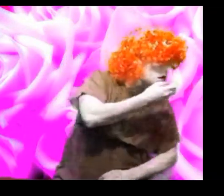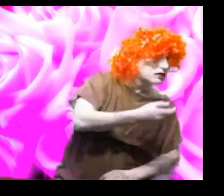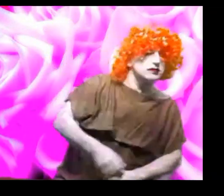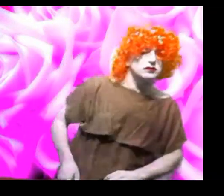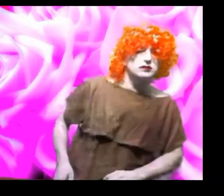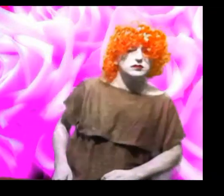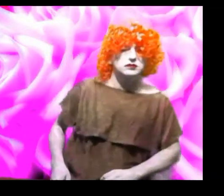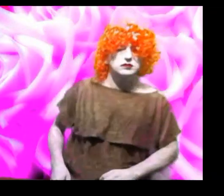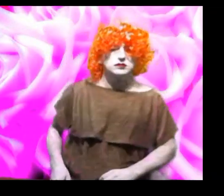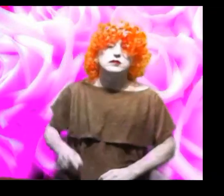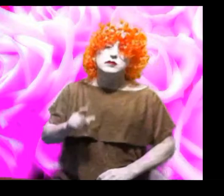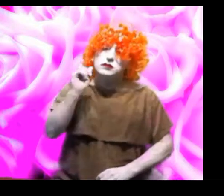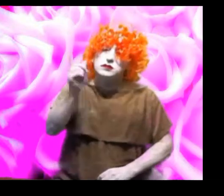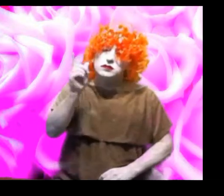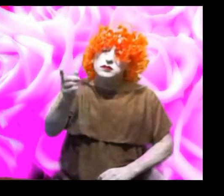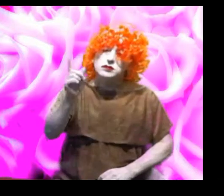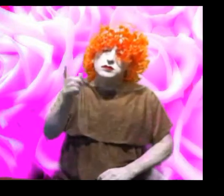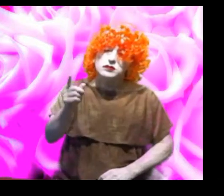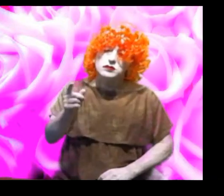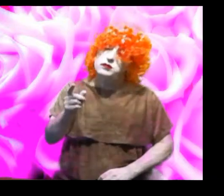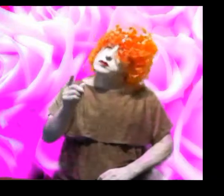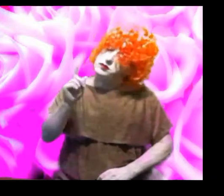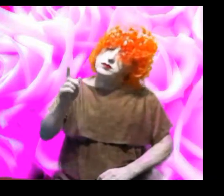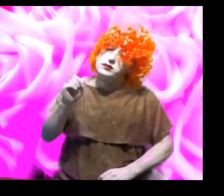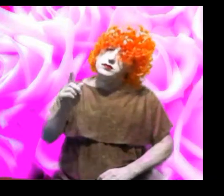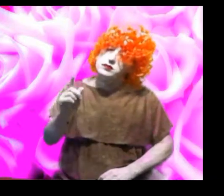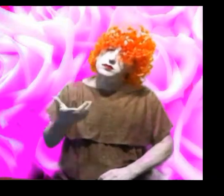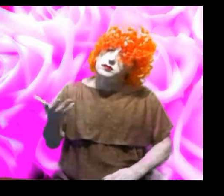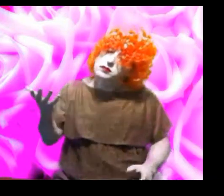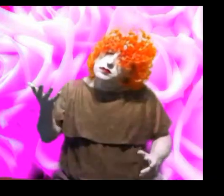That's the warning, you have to be real you know.